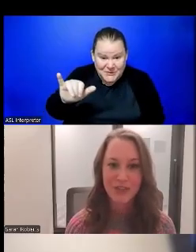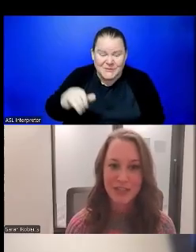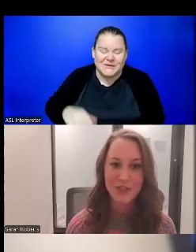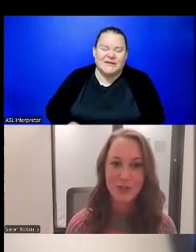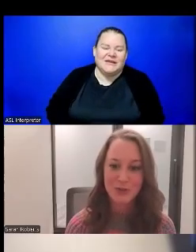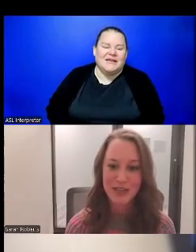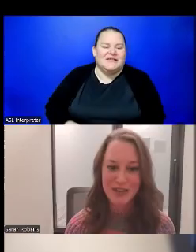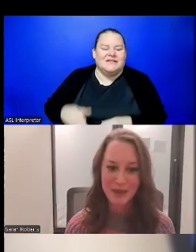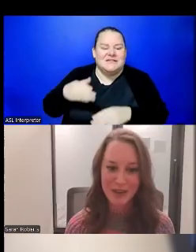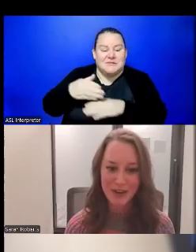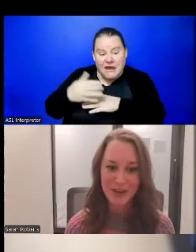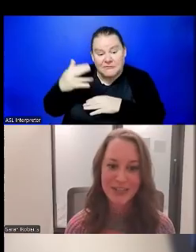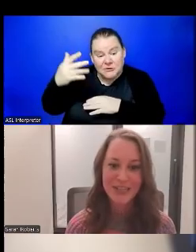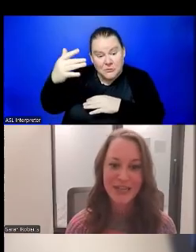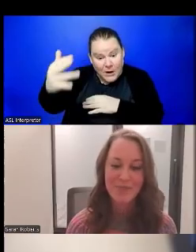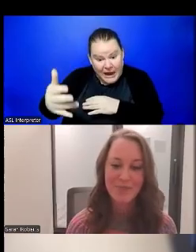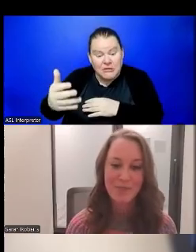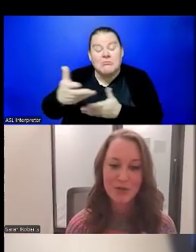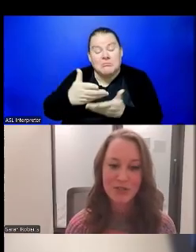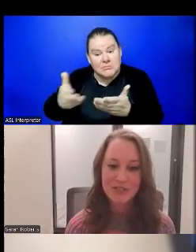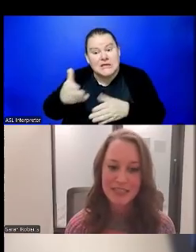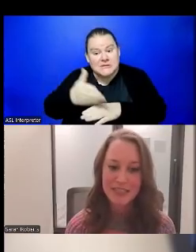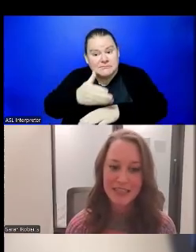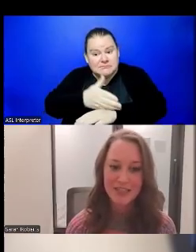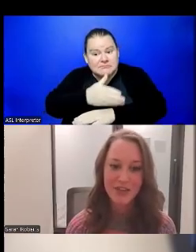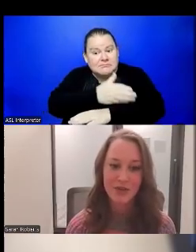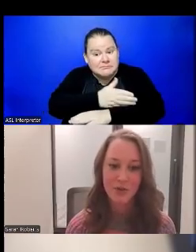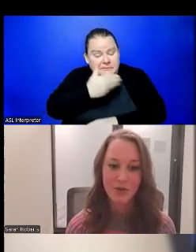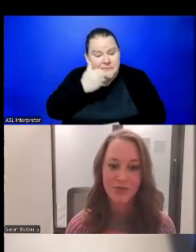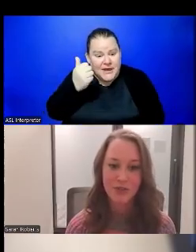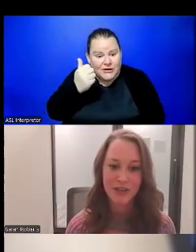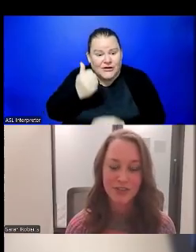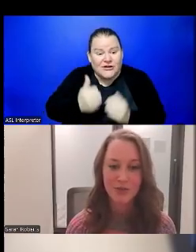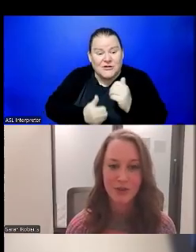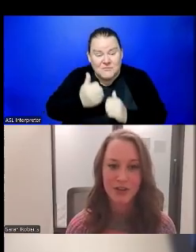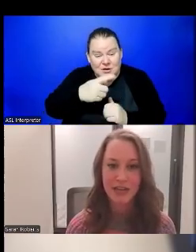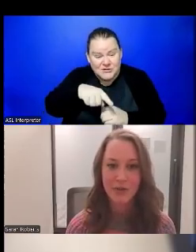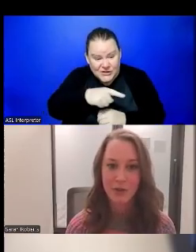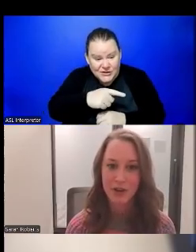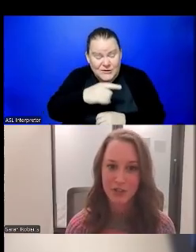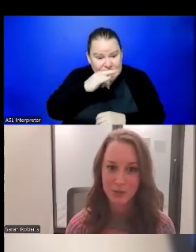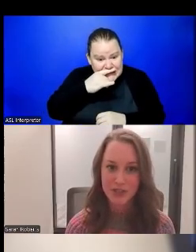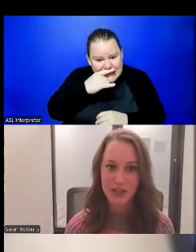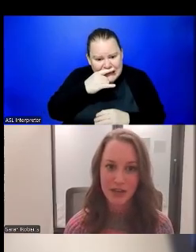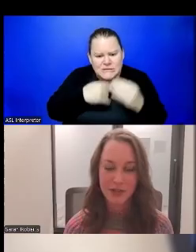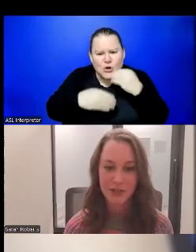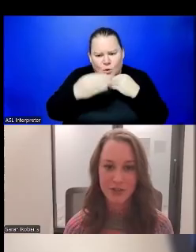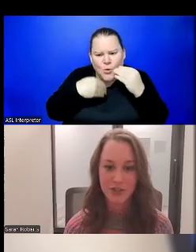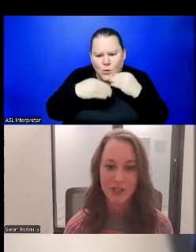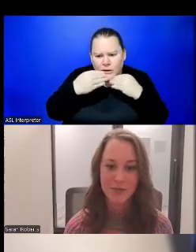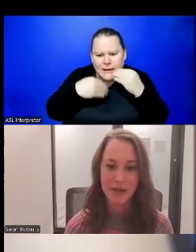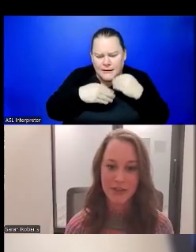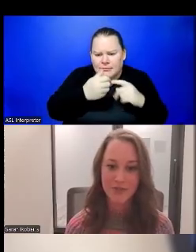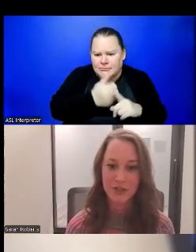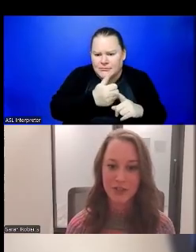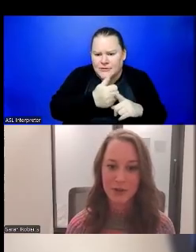know, things do get better. Most of these kids are oral feeders, or getting 100% of their nutrition by their first